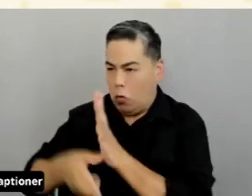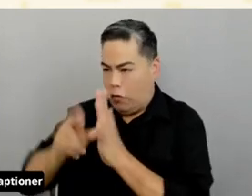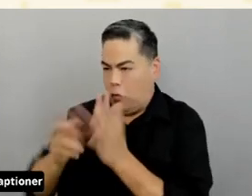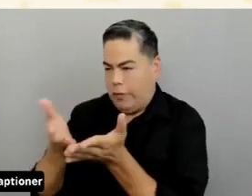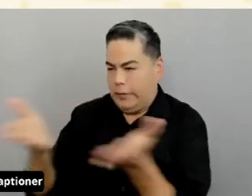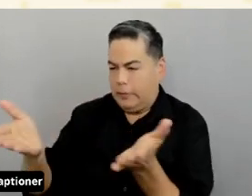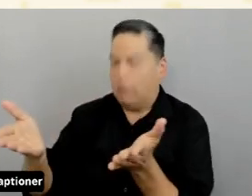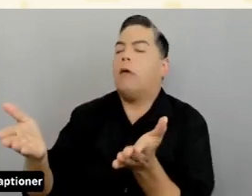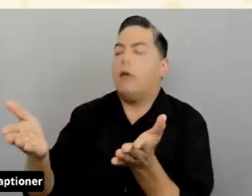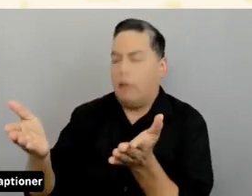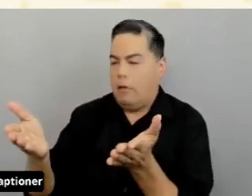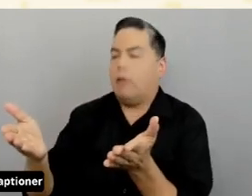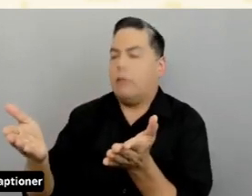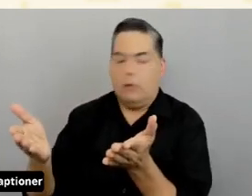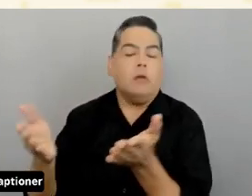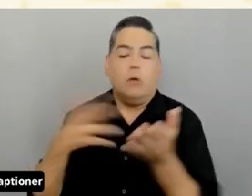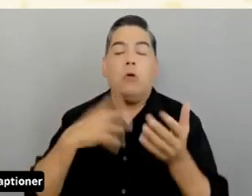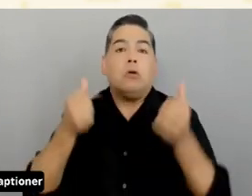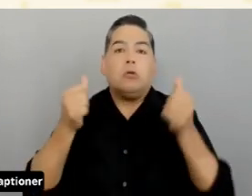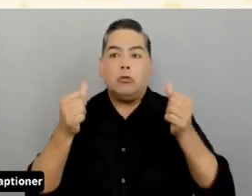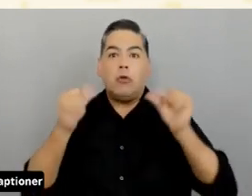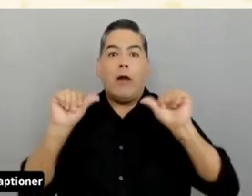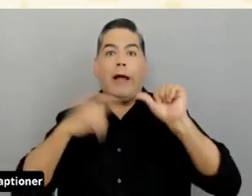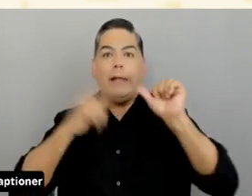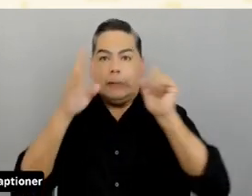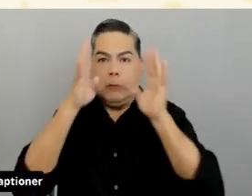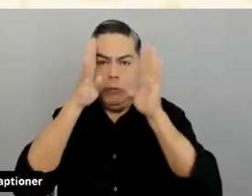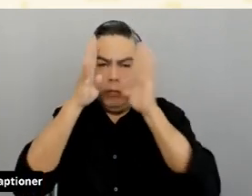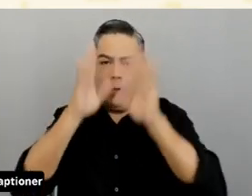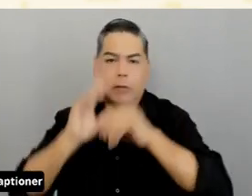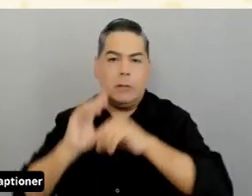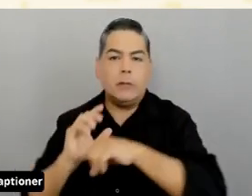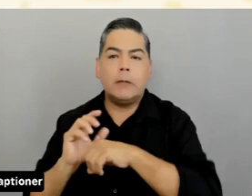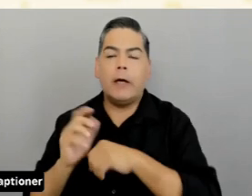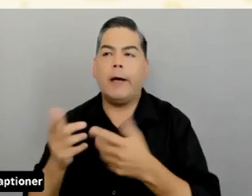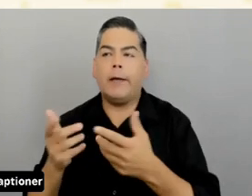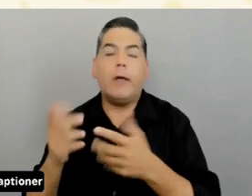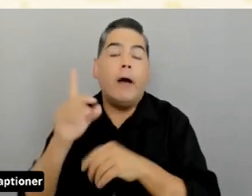So always try to create the data in a way